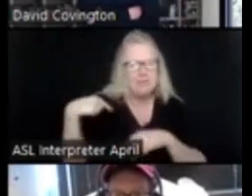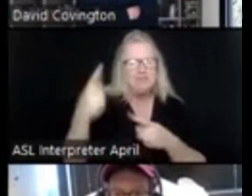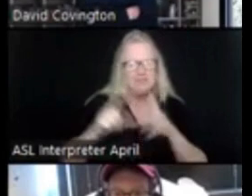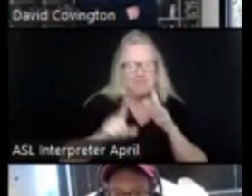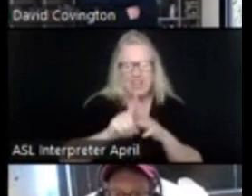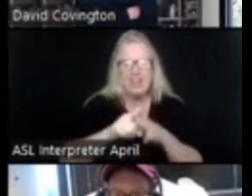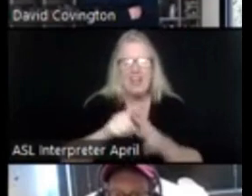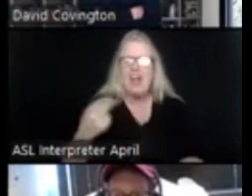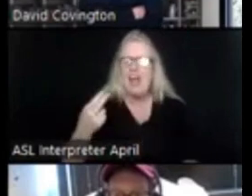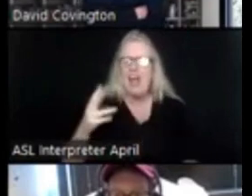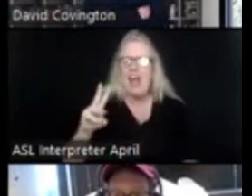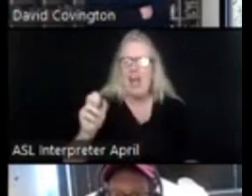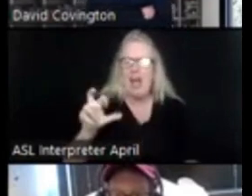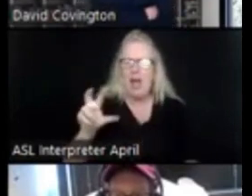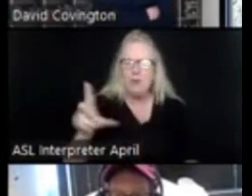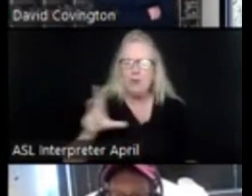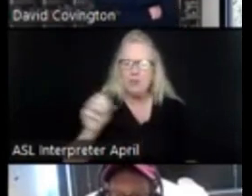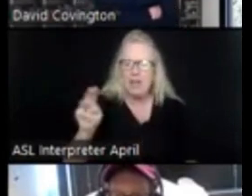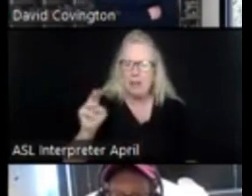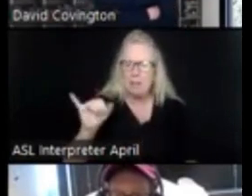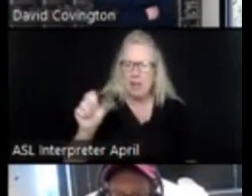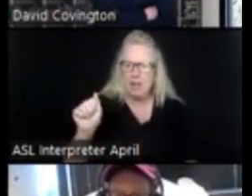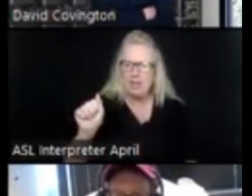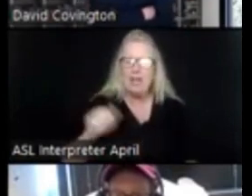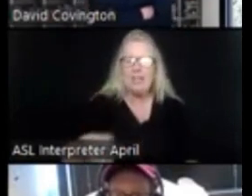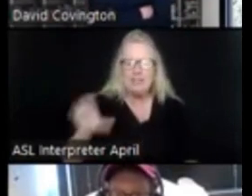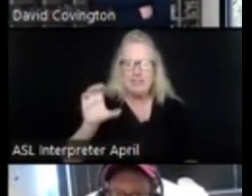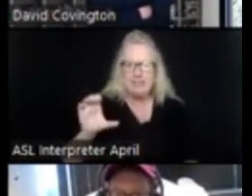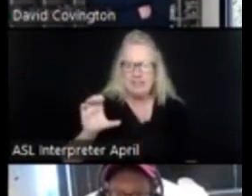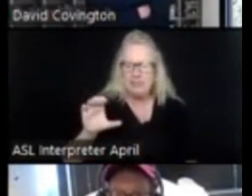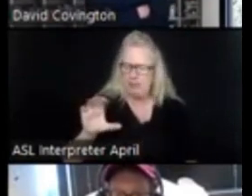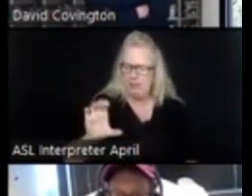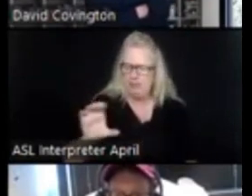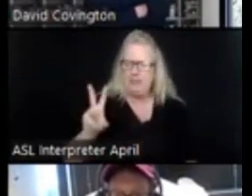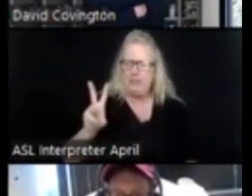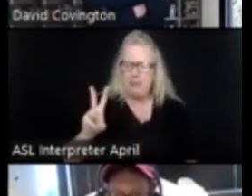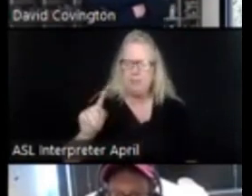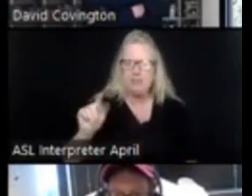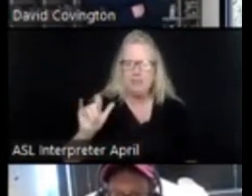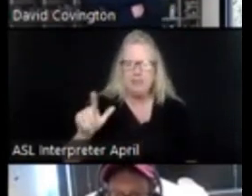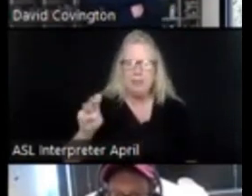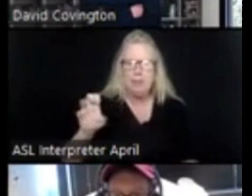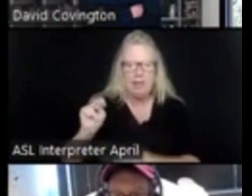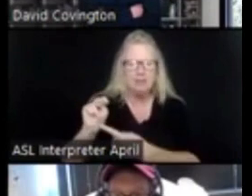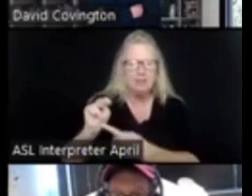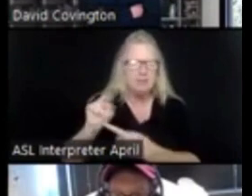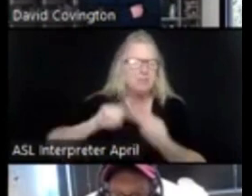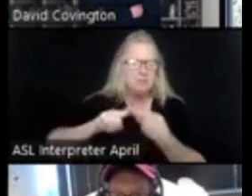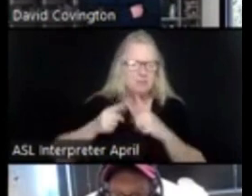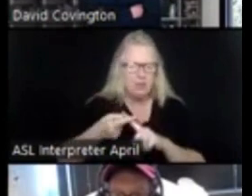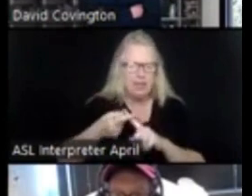WE ALSO HAVE C.W TILLMAN HE IS A FRIEND OF THE DEAF AND HARD OF HEARING